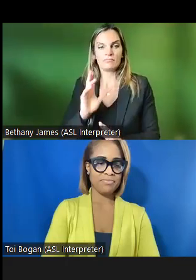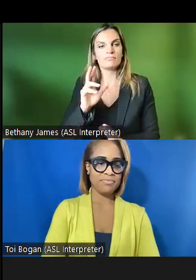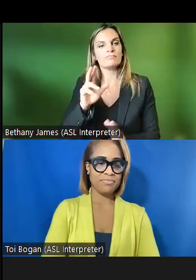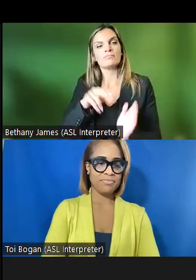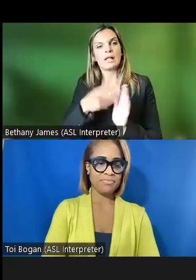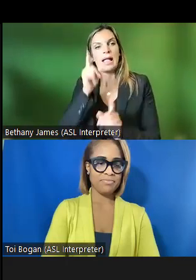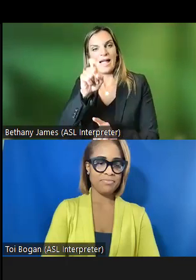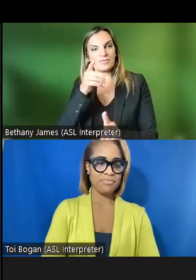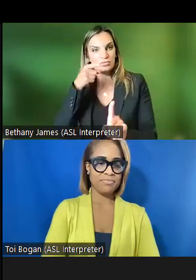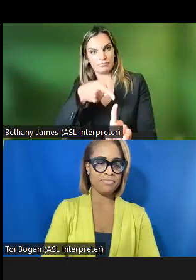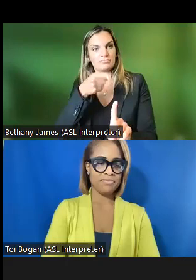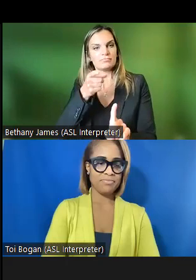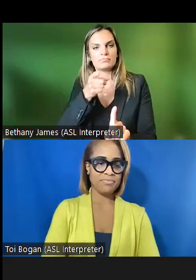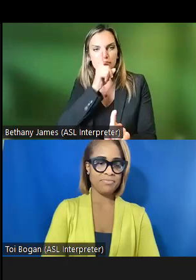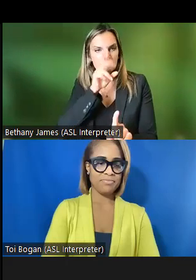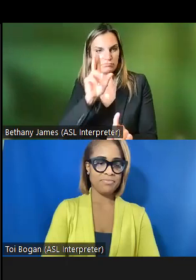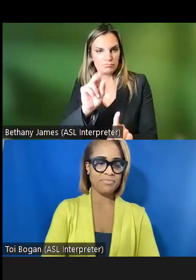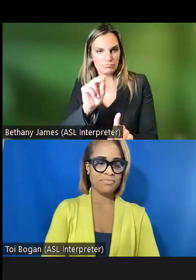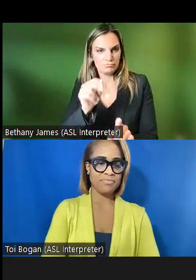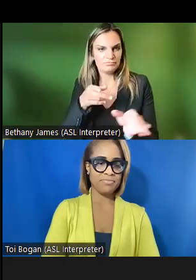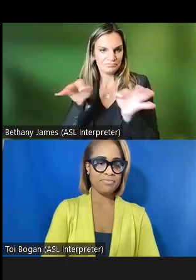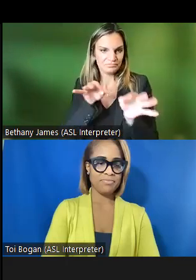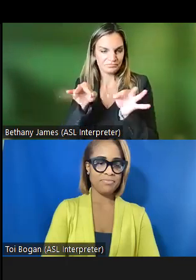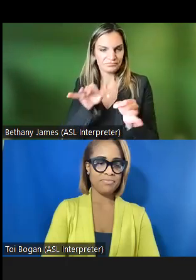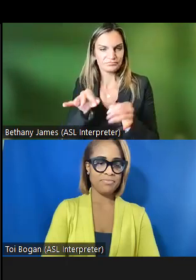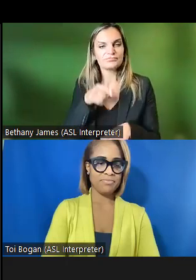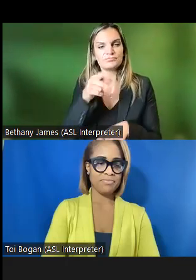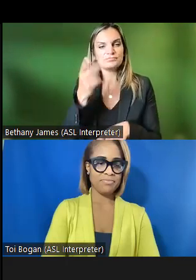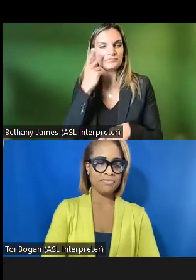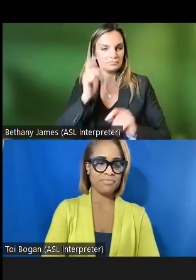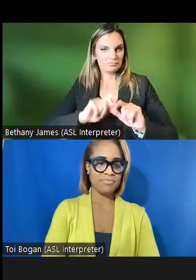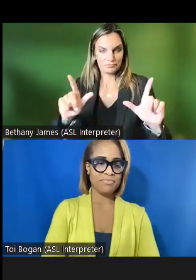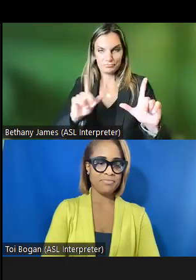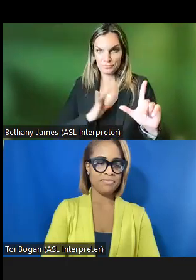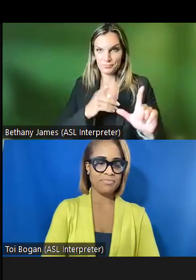So, for example pardon me on the screen we have a museum tour scheduled.